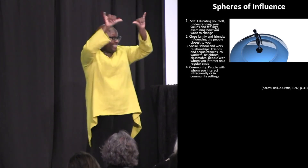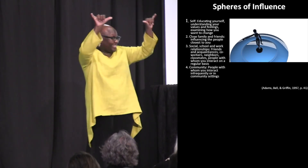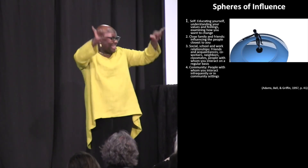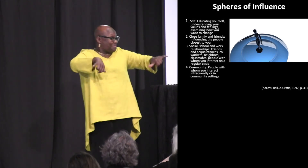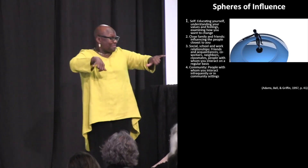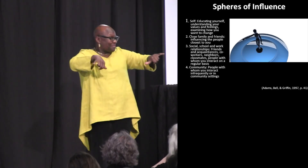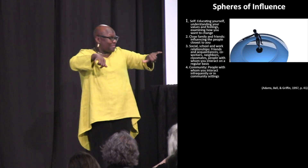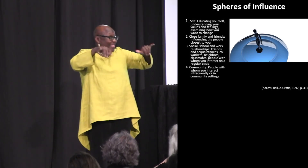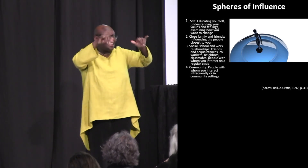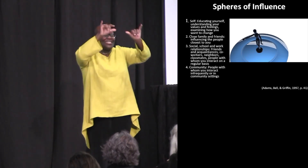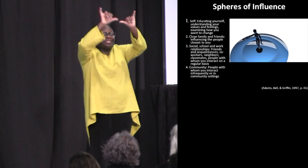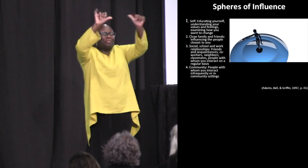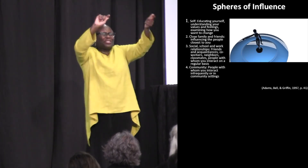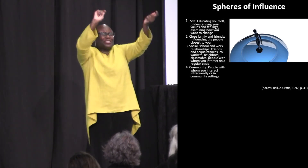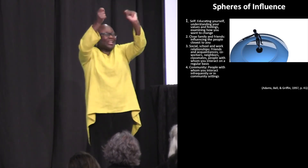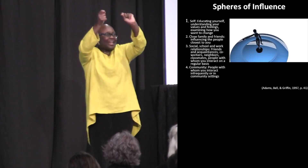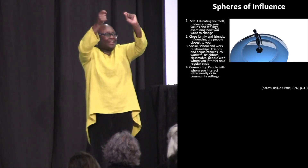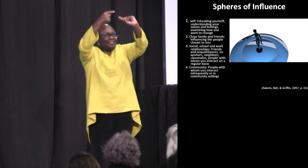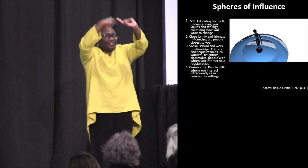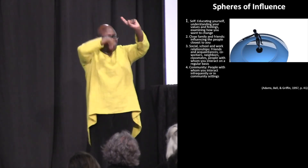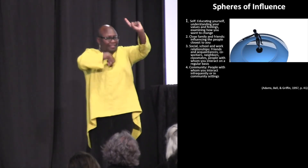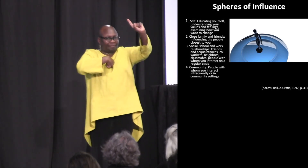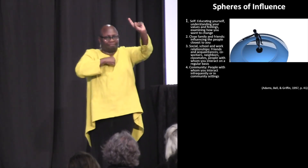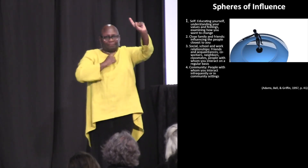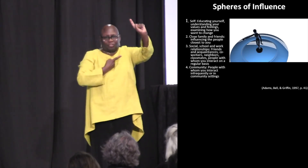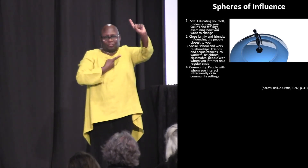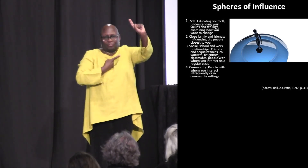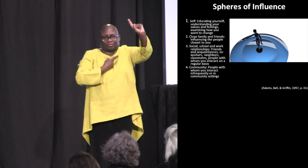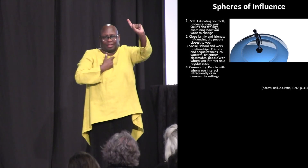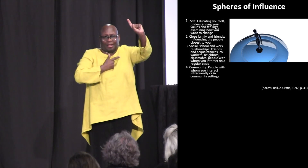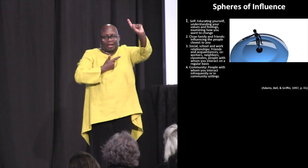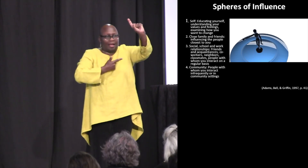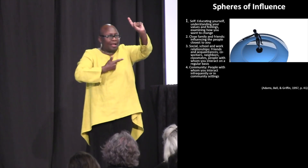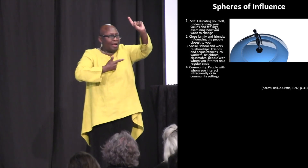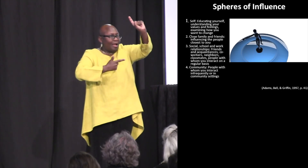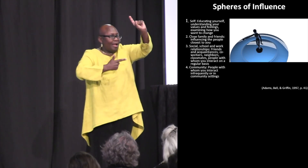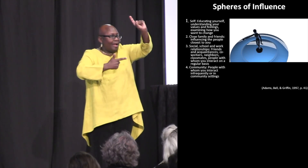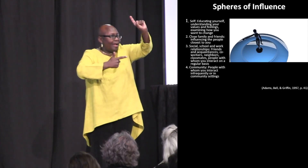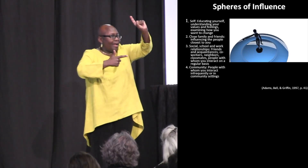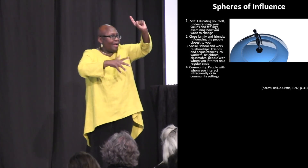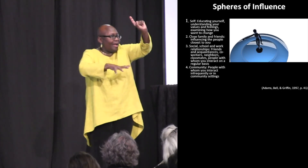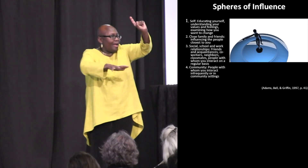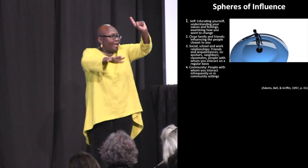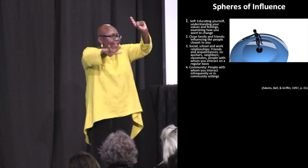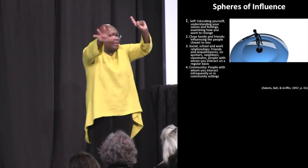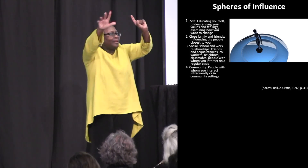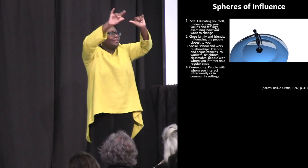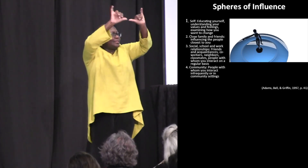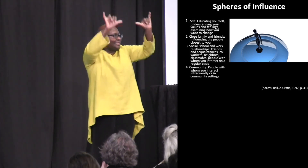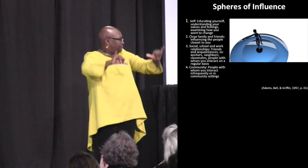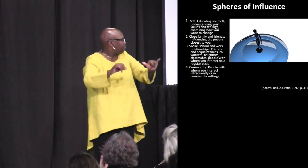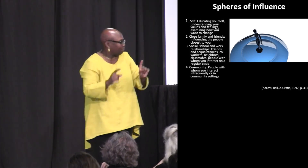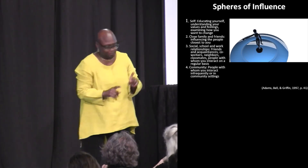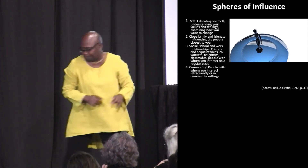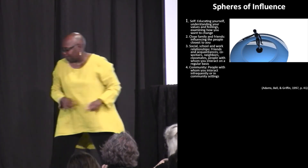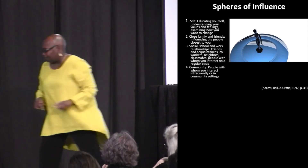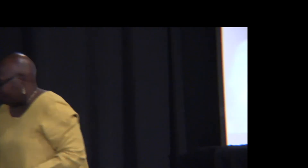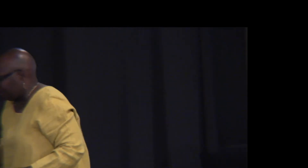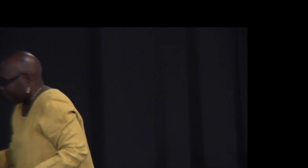Beyond that, you move into the schools, co-workers, and other colleagues.